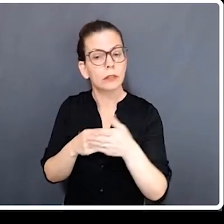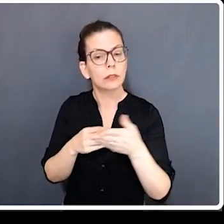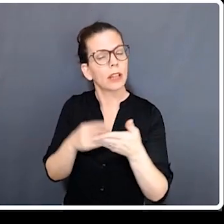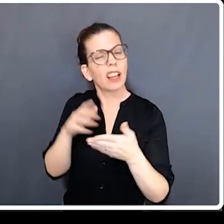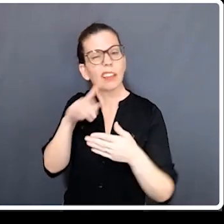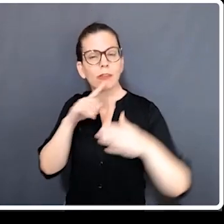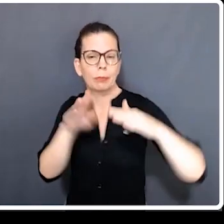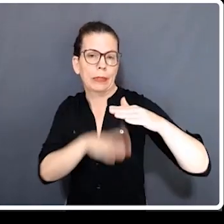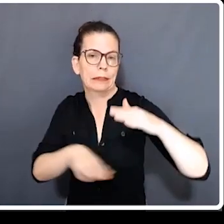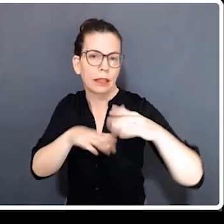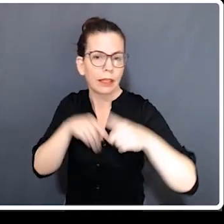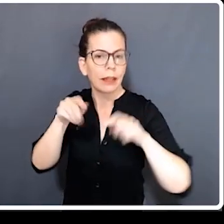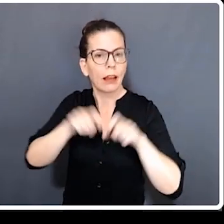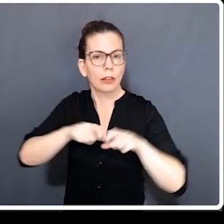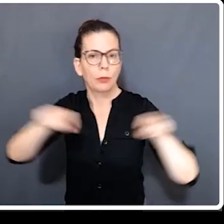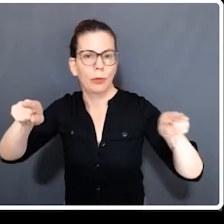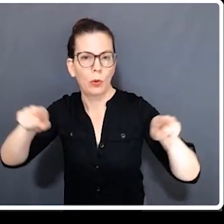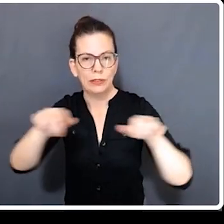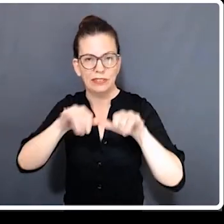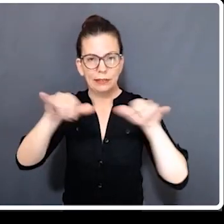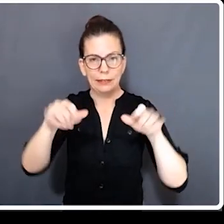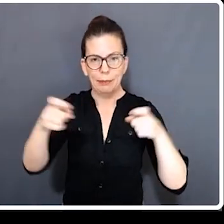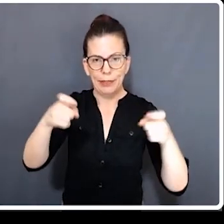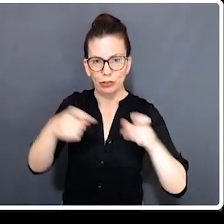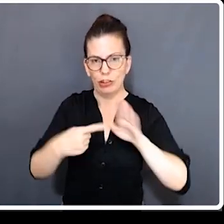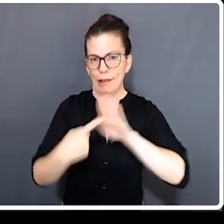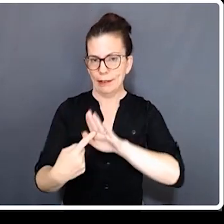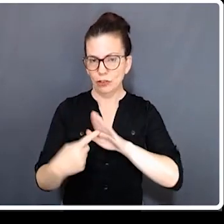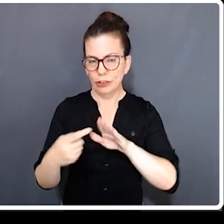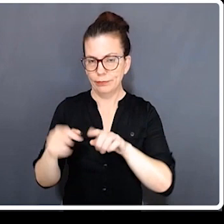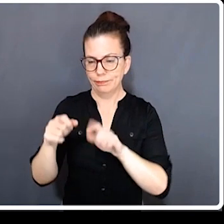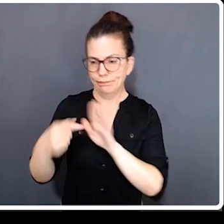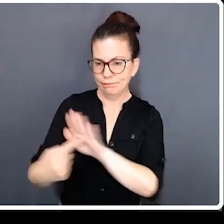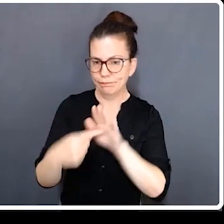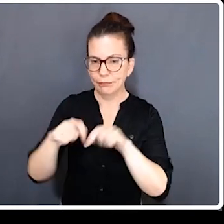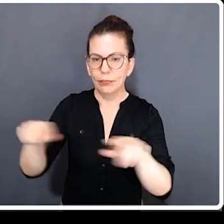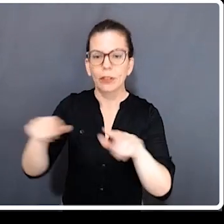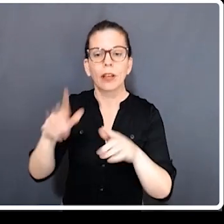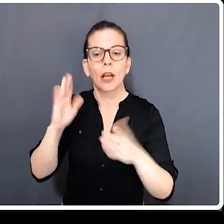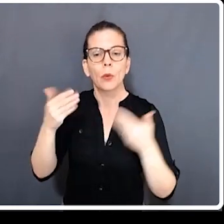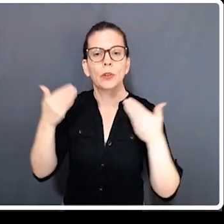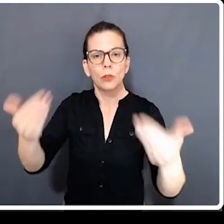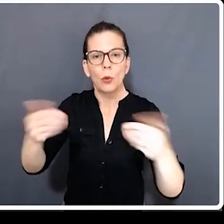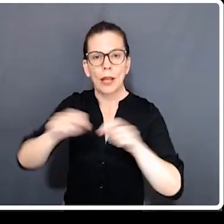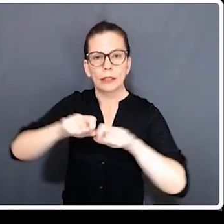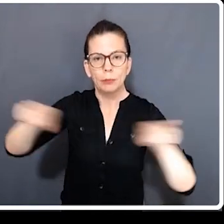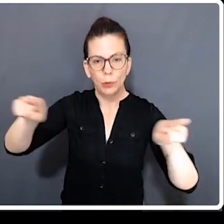it basically this deploys the systems manager agent. I'm gonna go ahead and hit deploy,